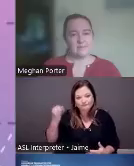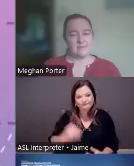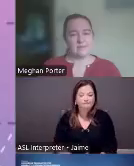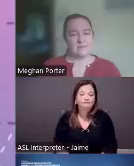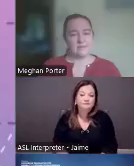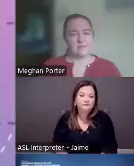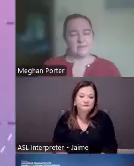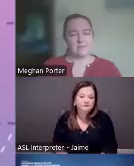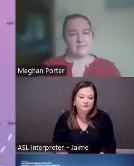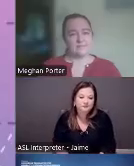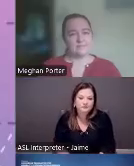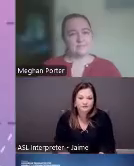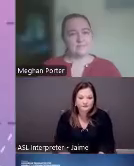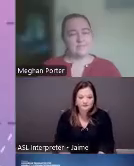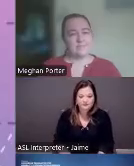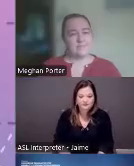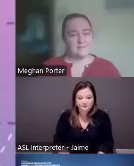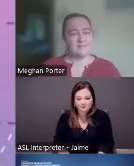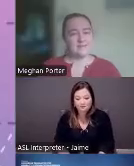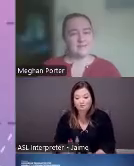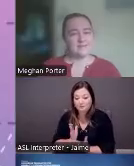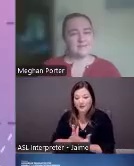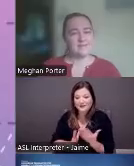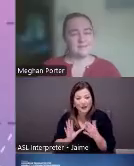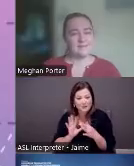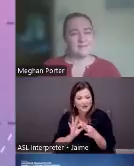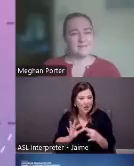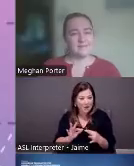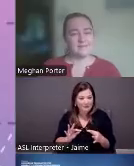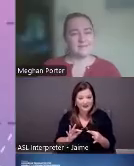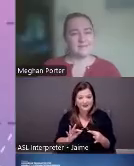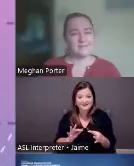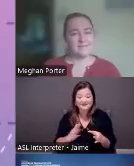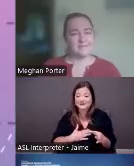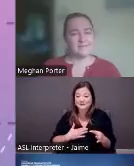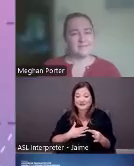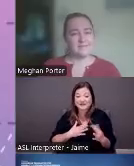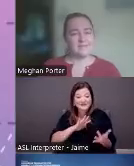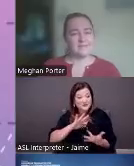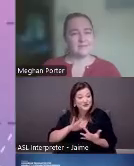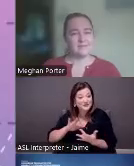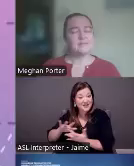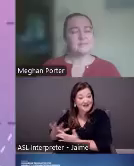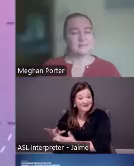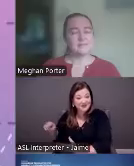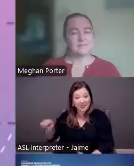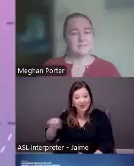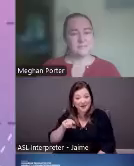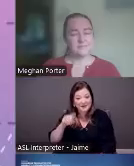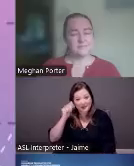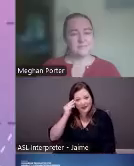And we have some comments in the chat. Please reach out to those folks to let them know what they're not getting right.